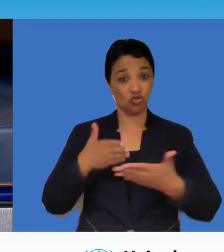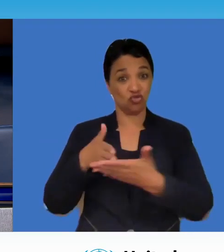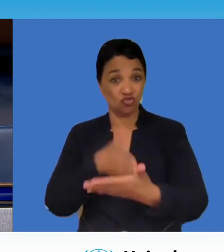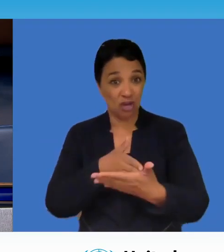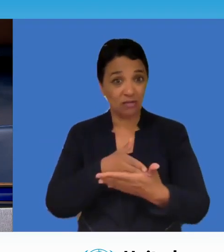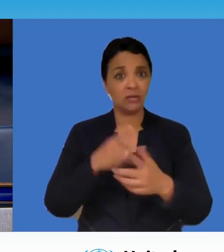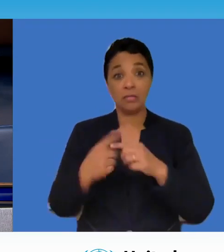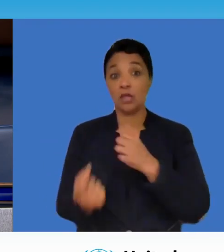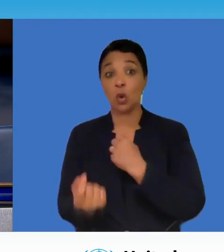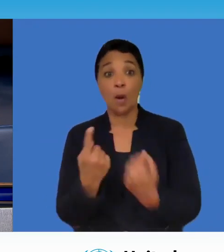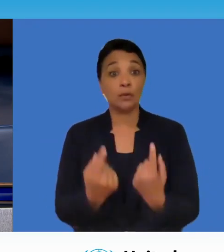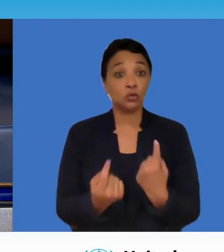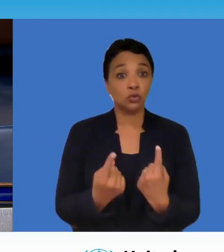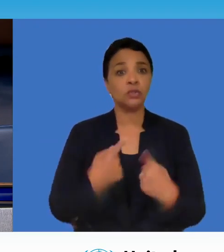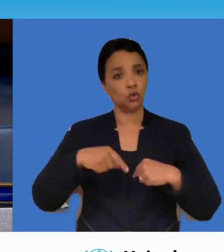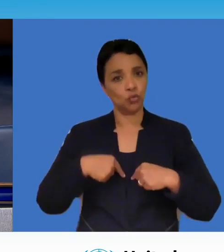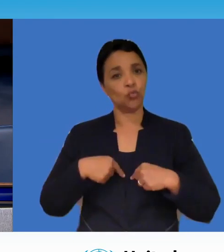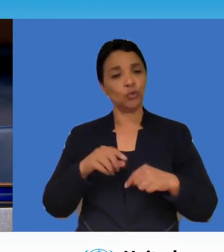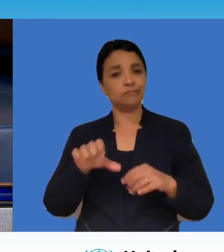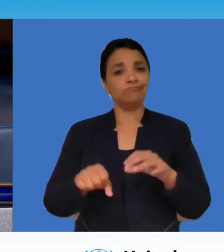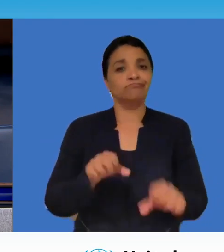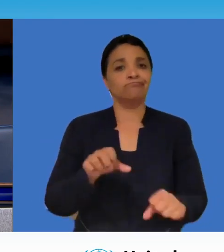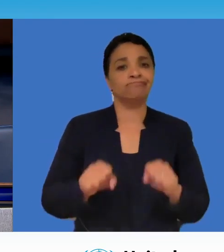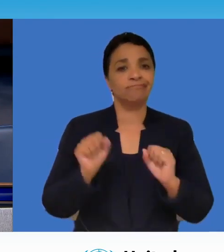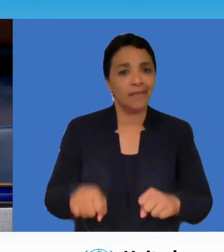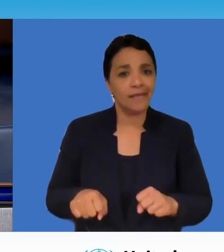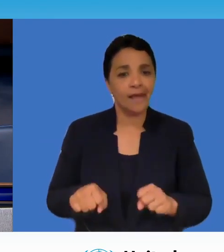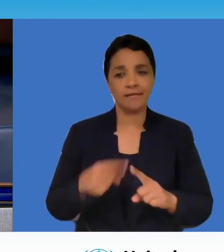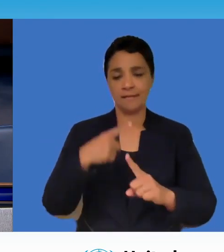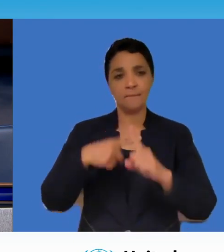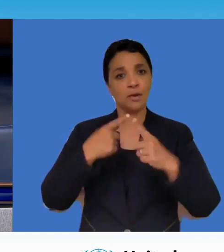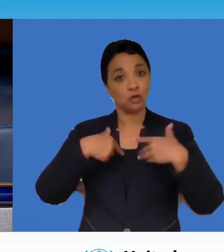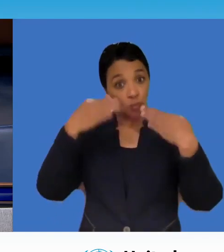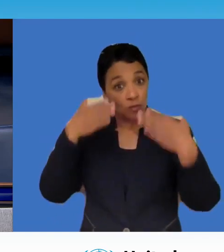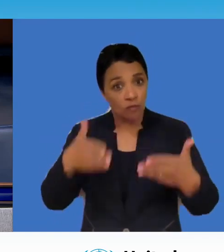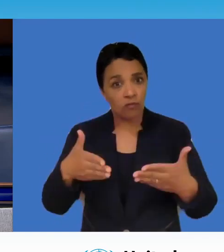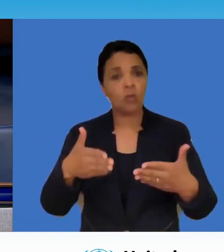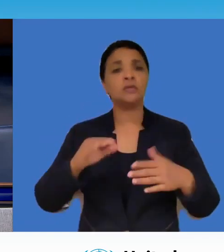in this process to pay a particular attention of the strengthening the human rights people